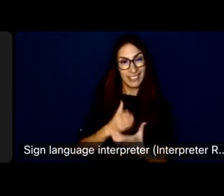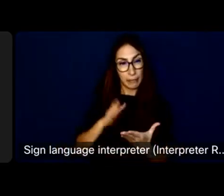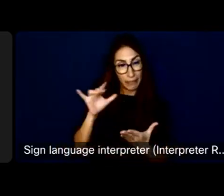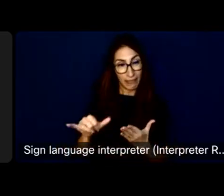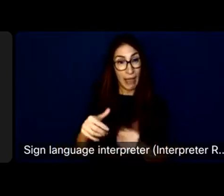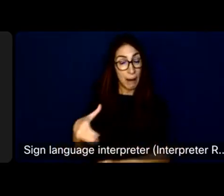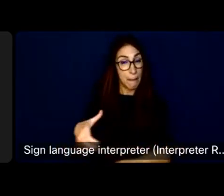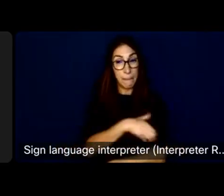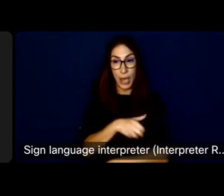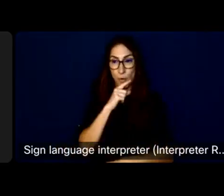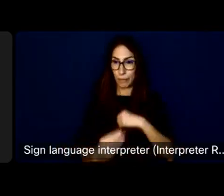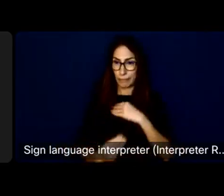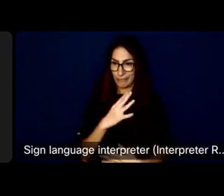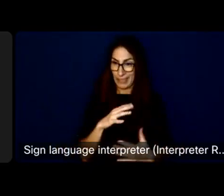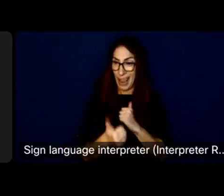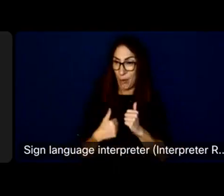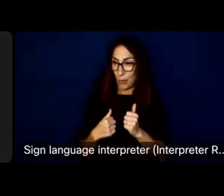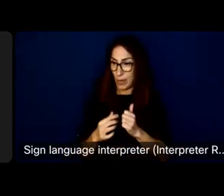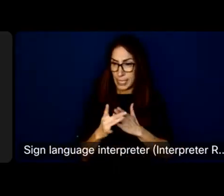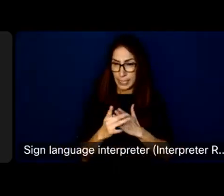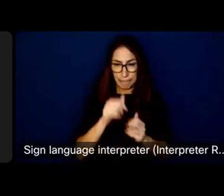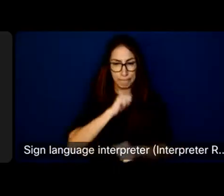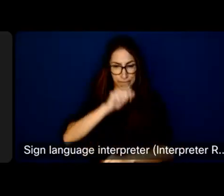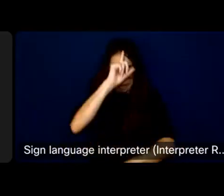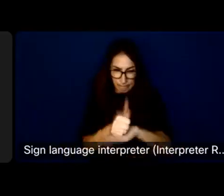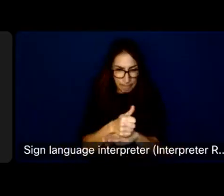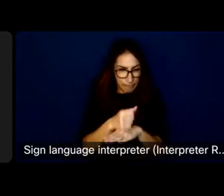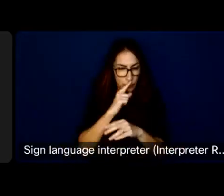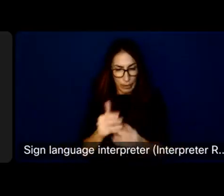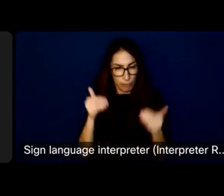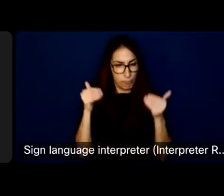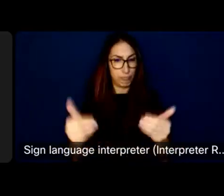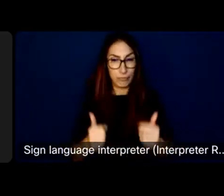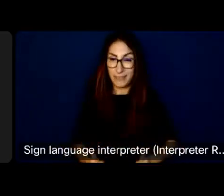navigate life with HIV. Advocacy is important. Self- advocacy is